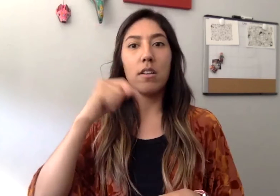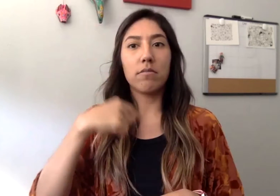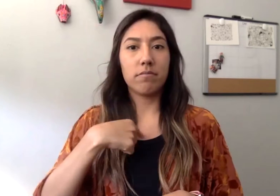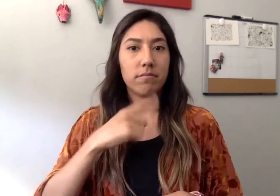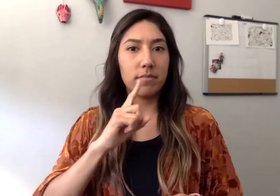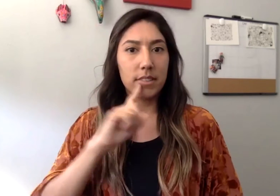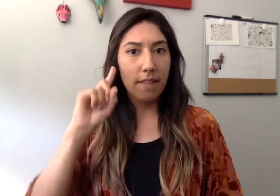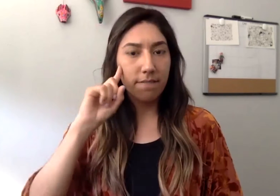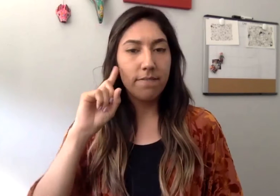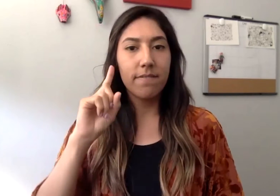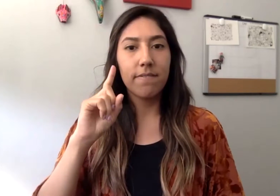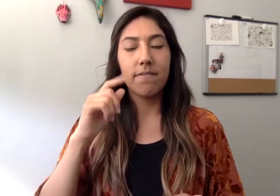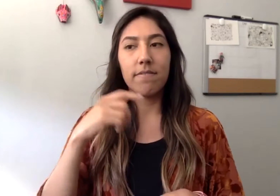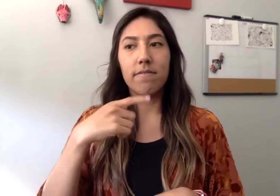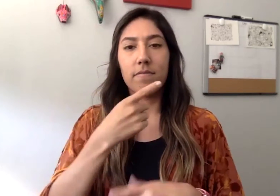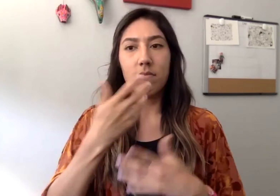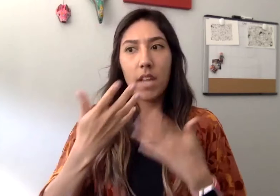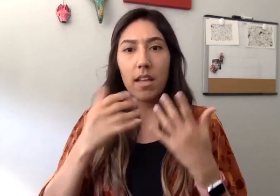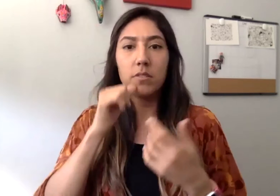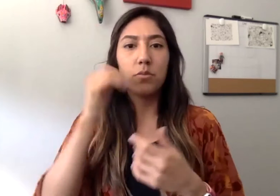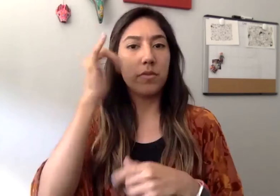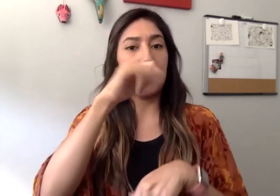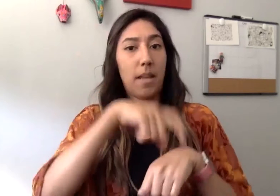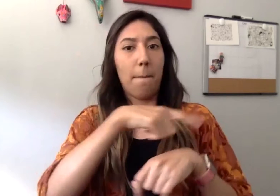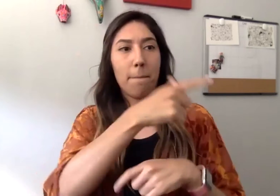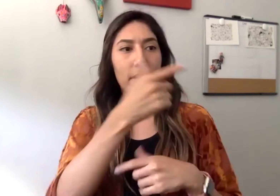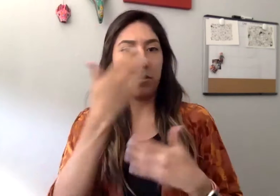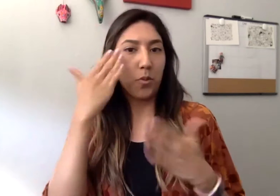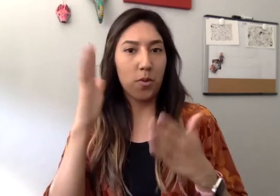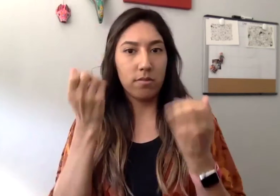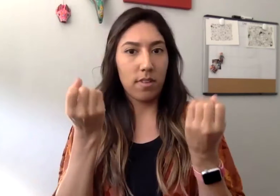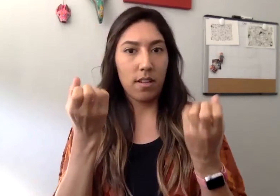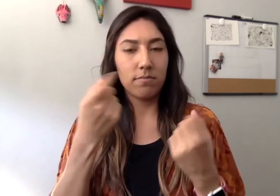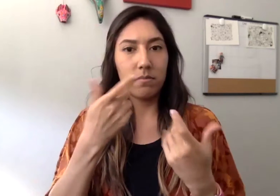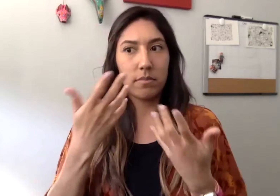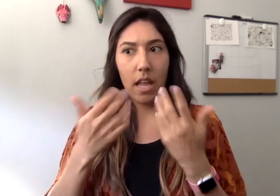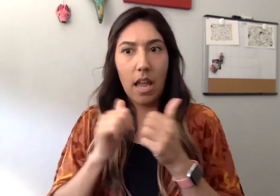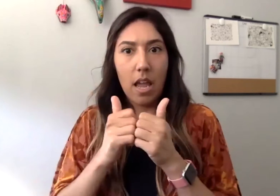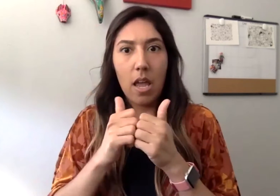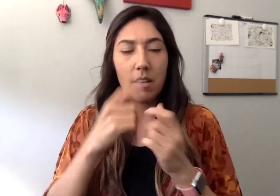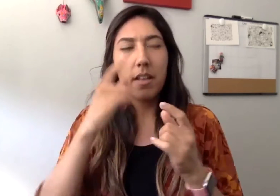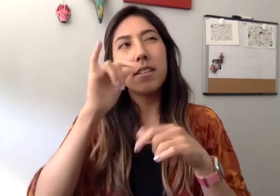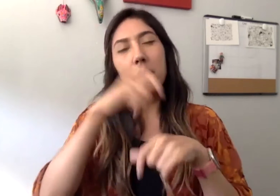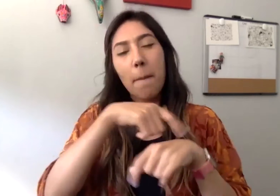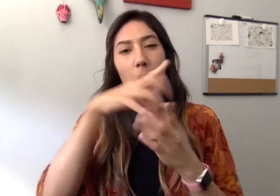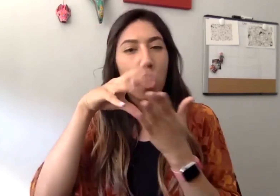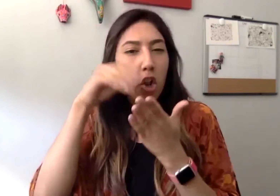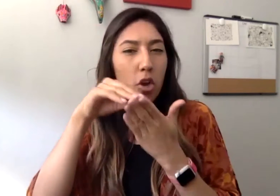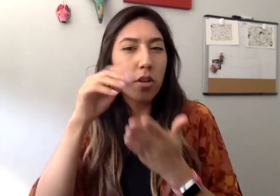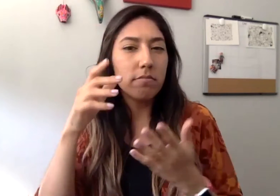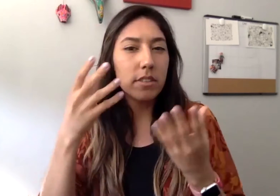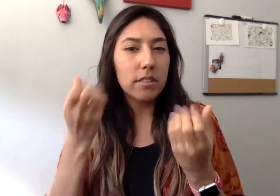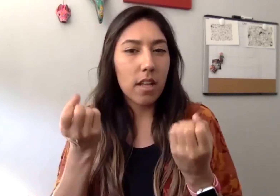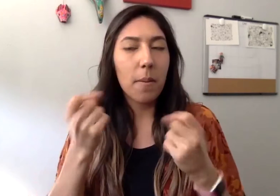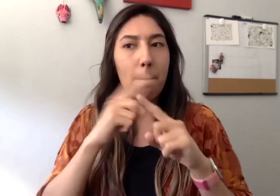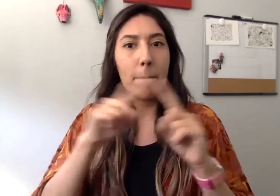and I have my parents to thank for my early exposure to art it was at this age that they discovered I was deaf and although they were